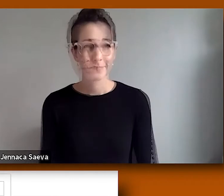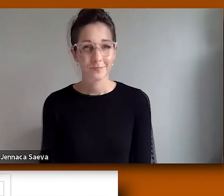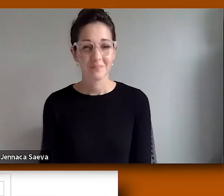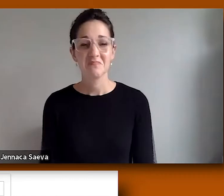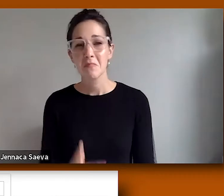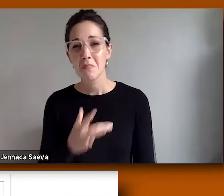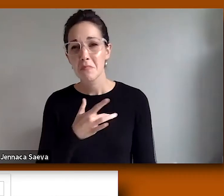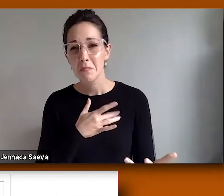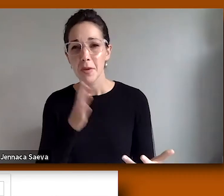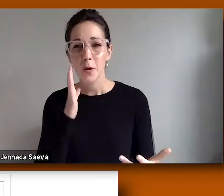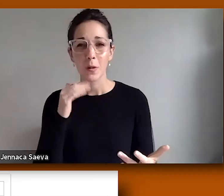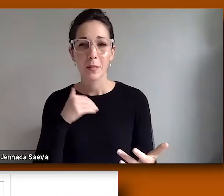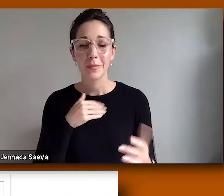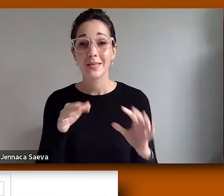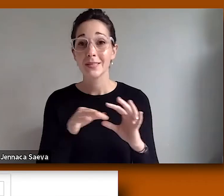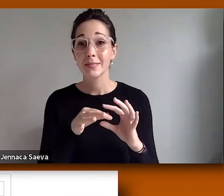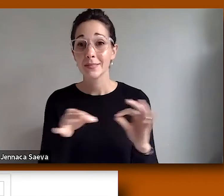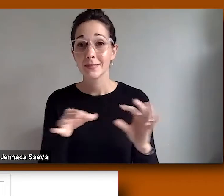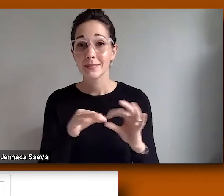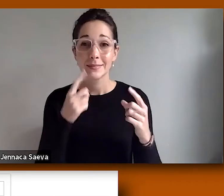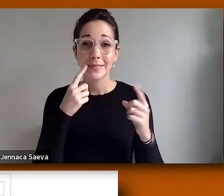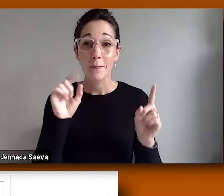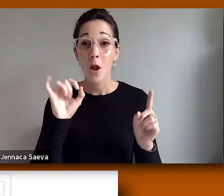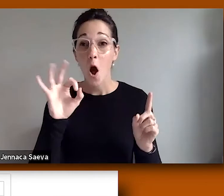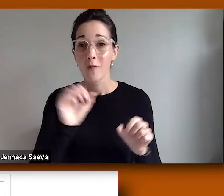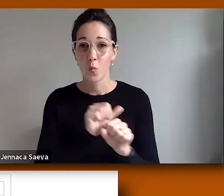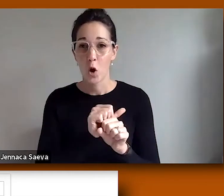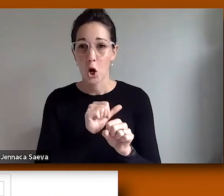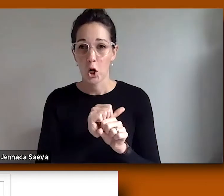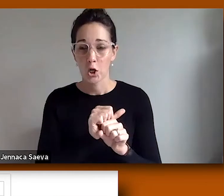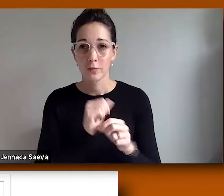Generally, it'll be a statement of work,